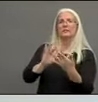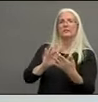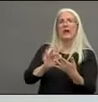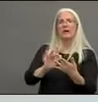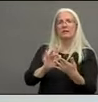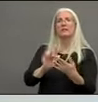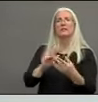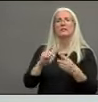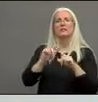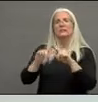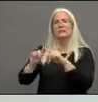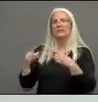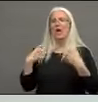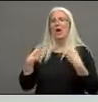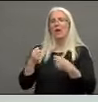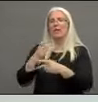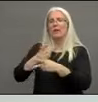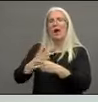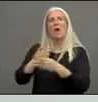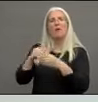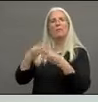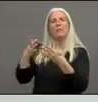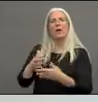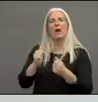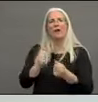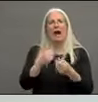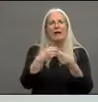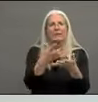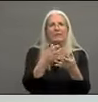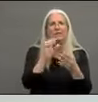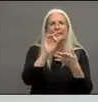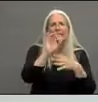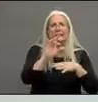Also how can I find a testing location near my work or home?